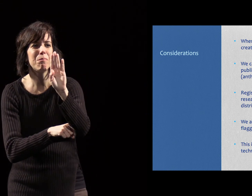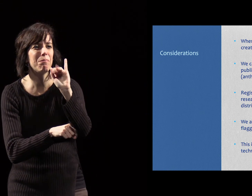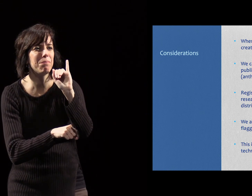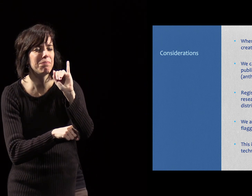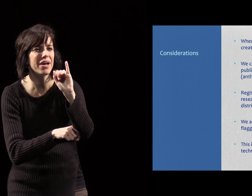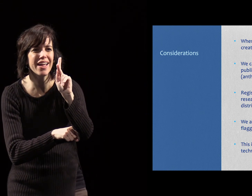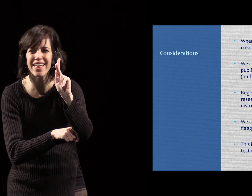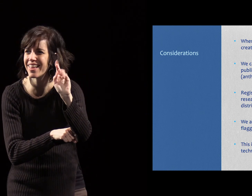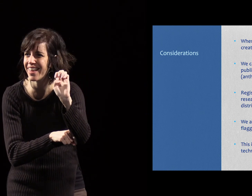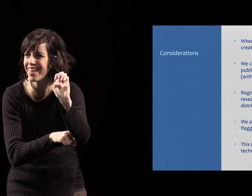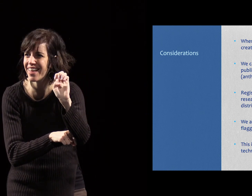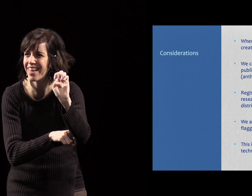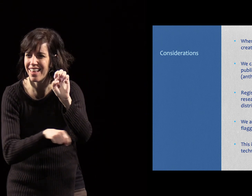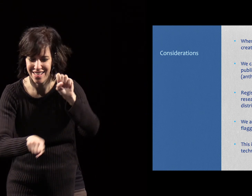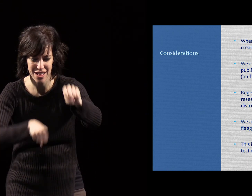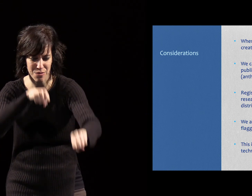It's kind of like riding a bike.